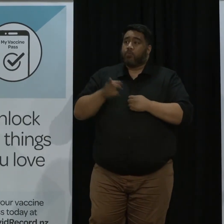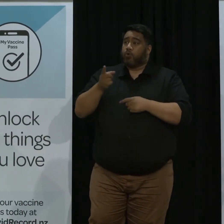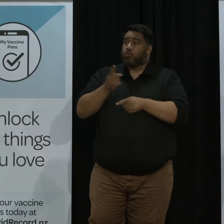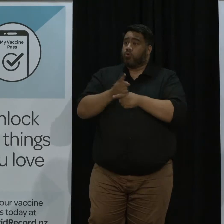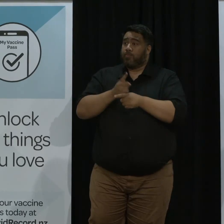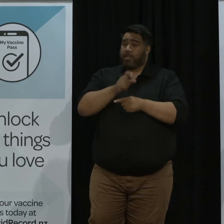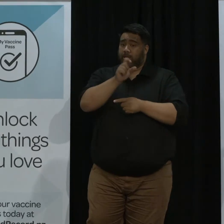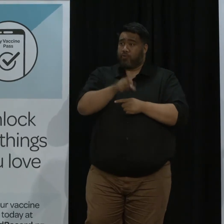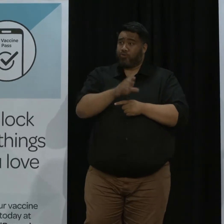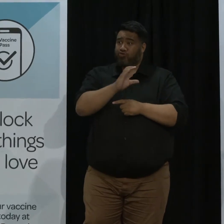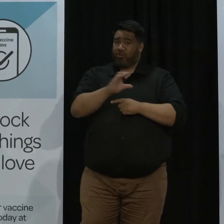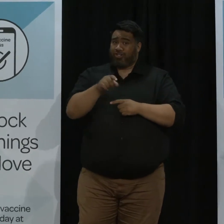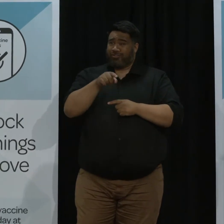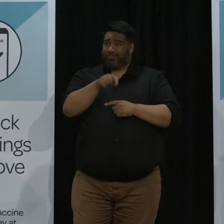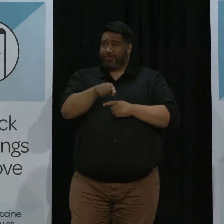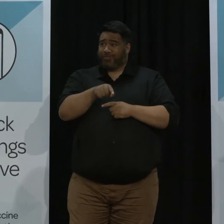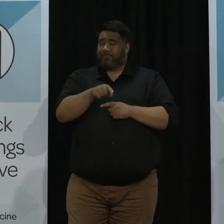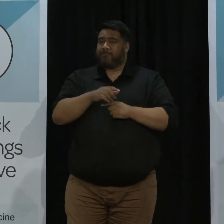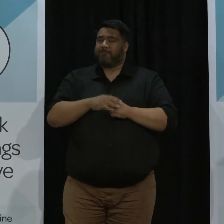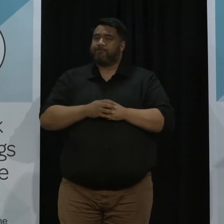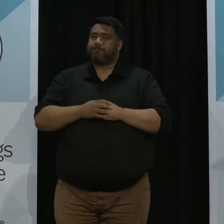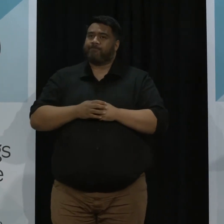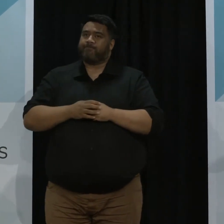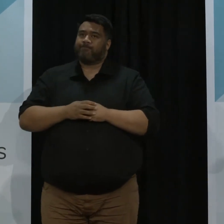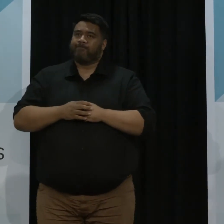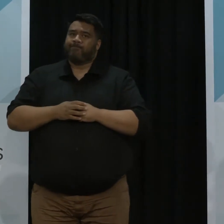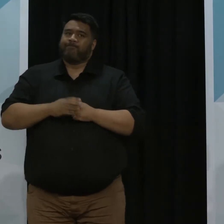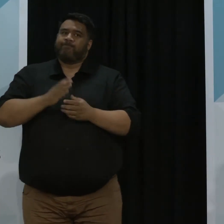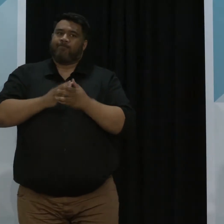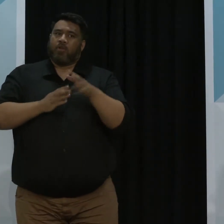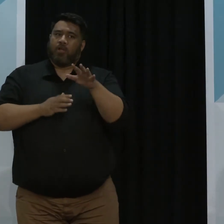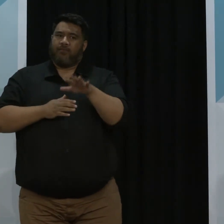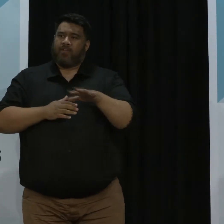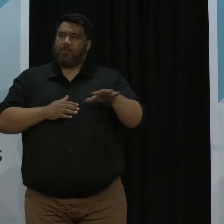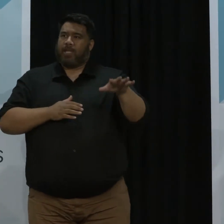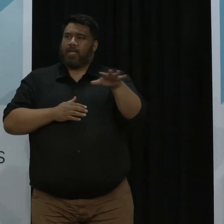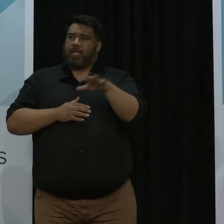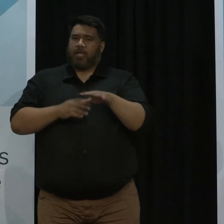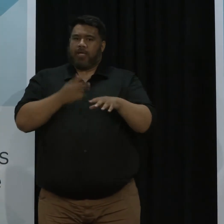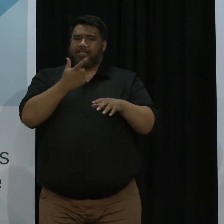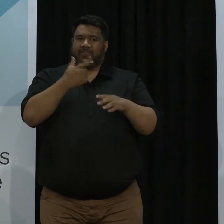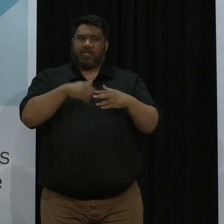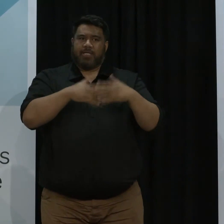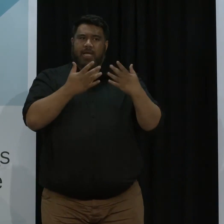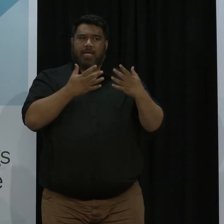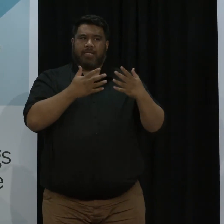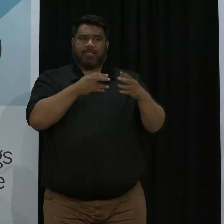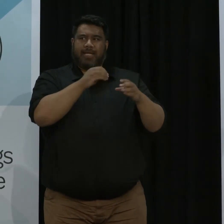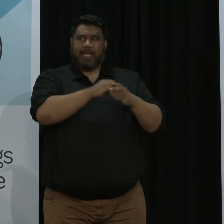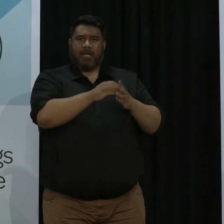So two things to add to th. The first is, you lefred to the